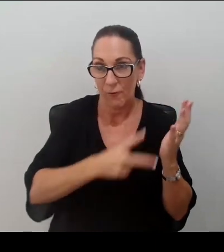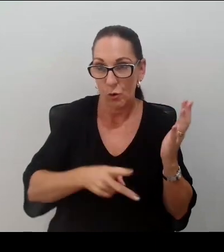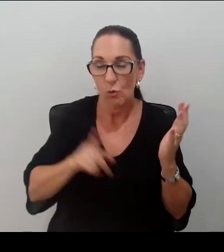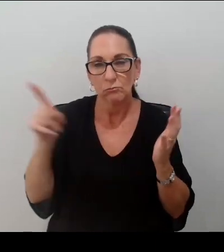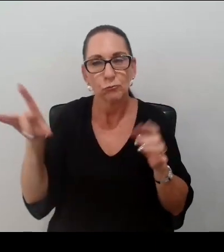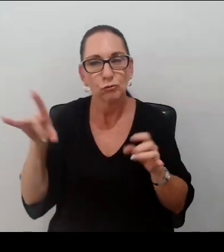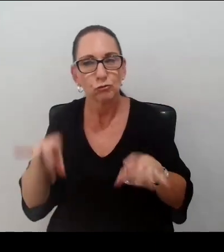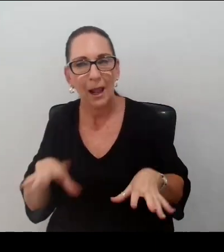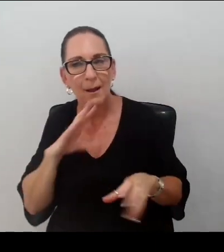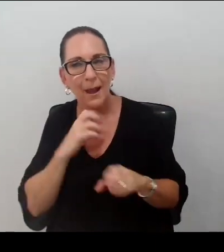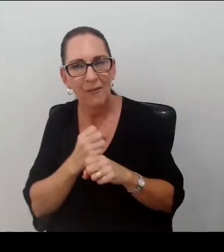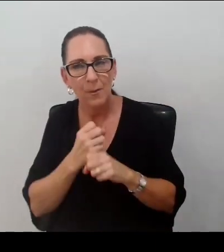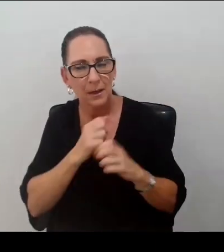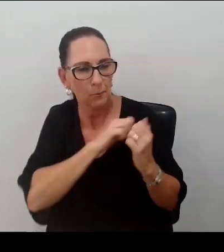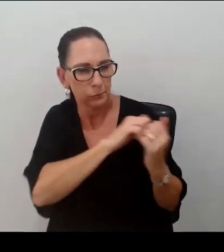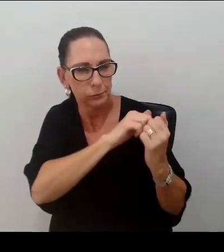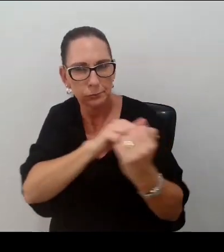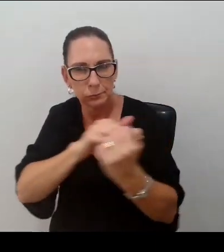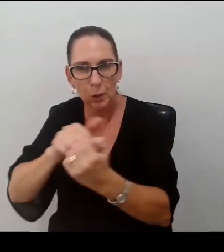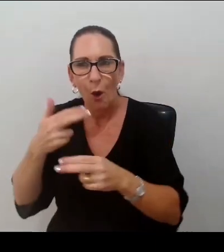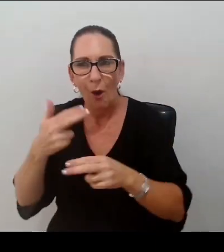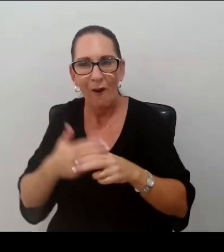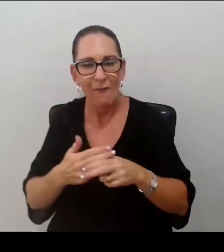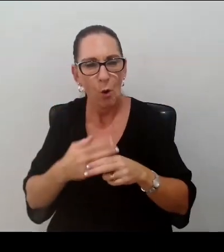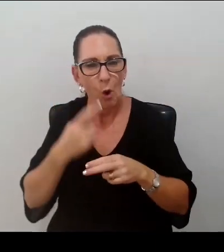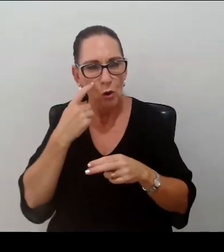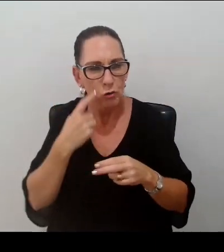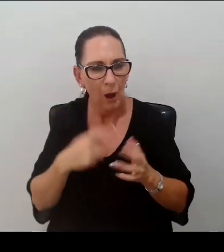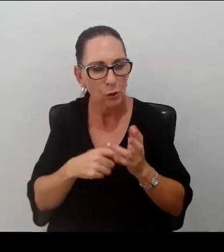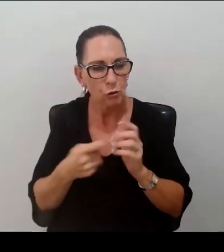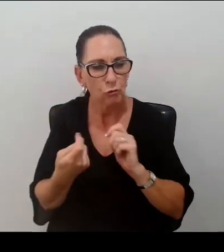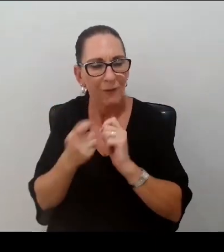States and Territories to reform the use of restrictive practices within